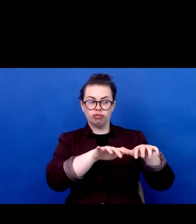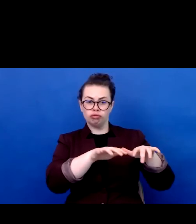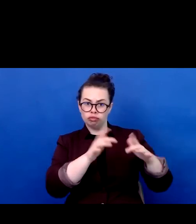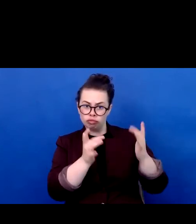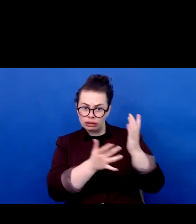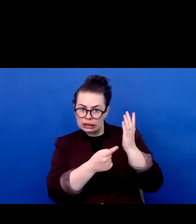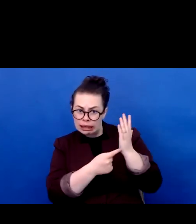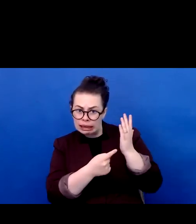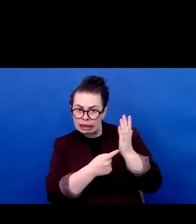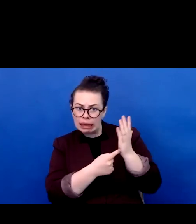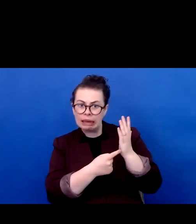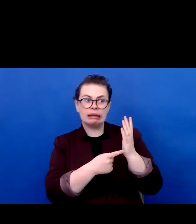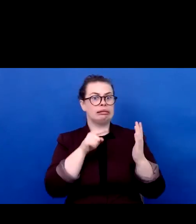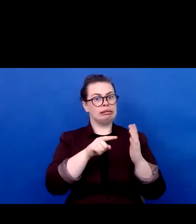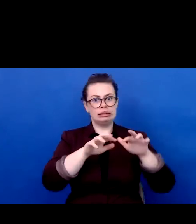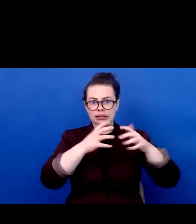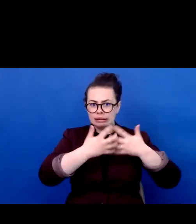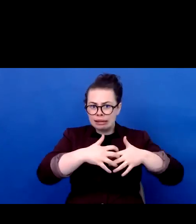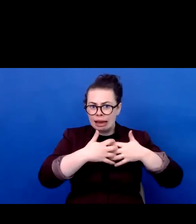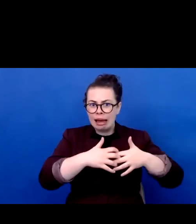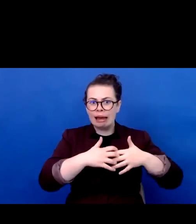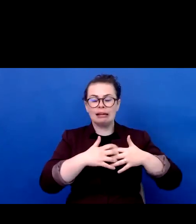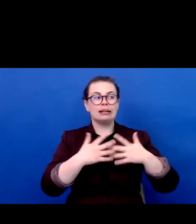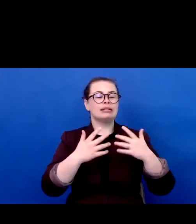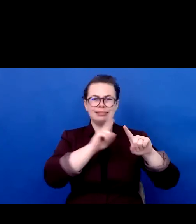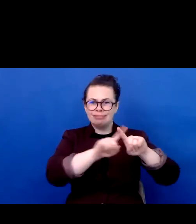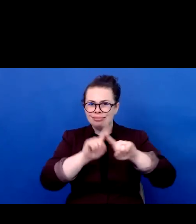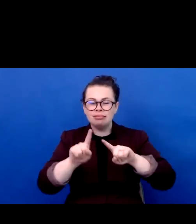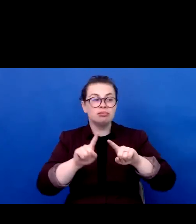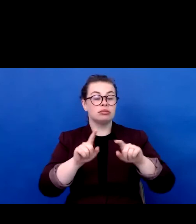and technologies such as social media and